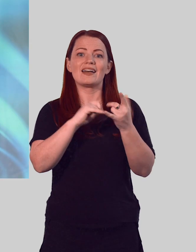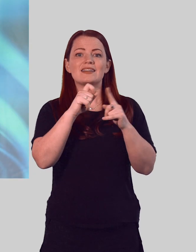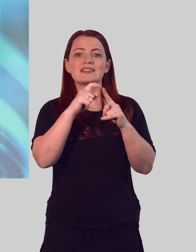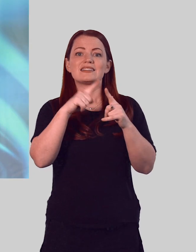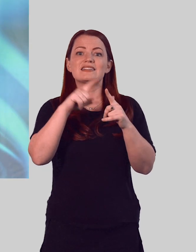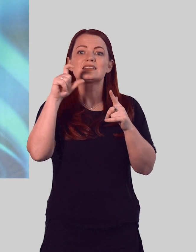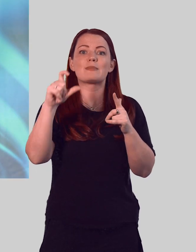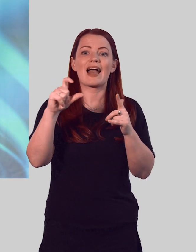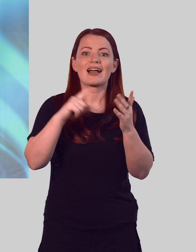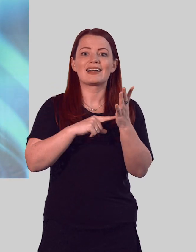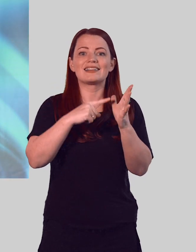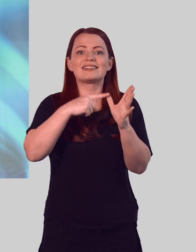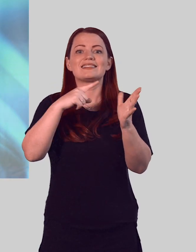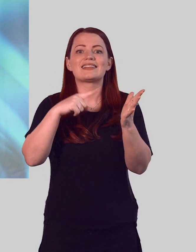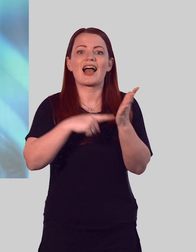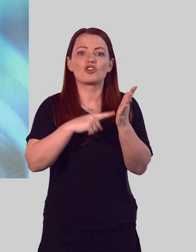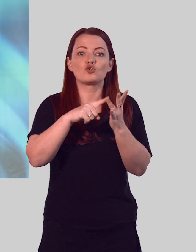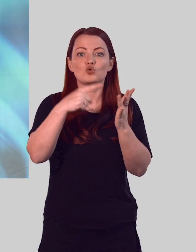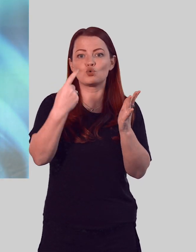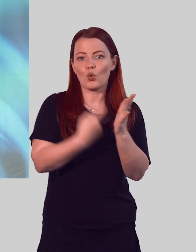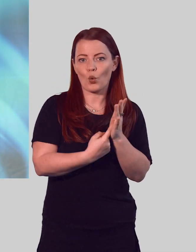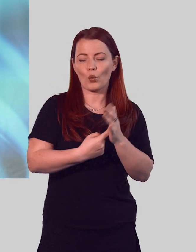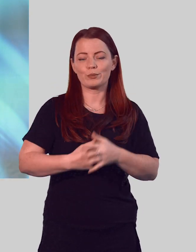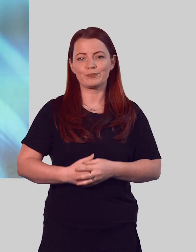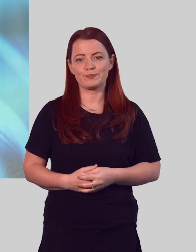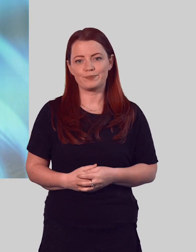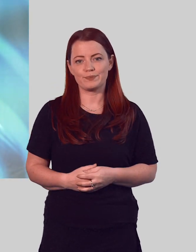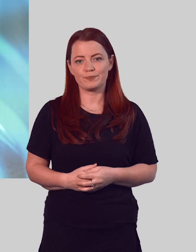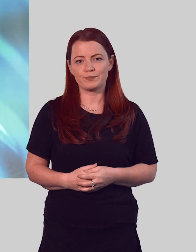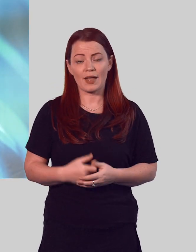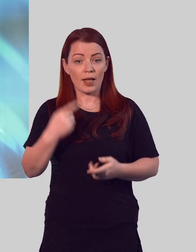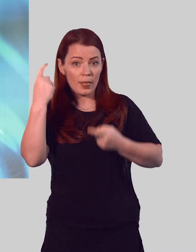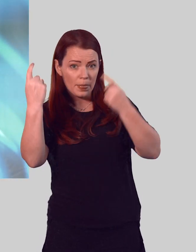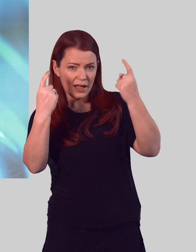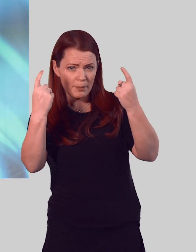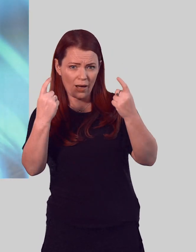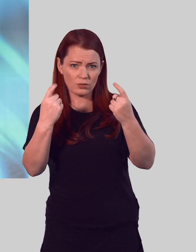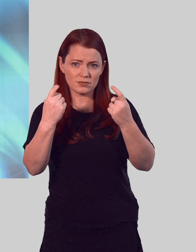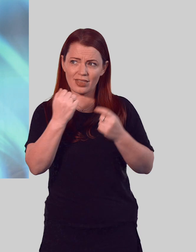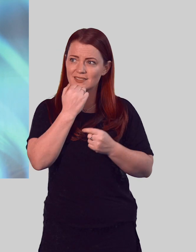Consider also the size of your audience in The Delegation the audience for each